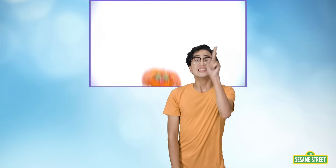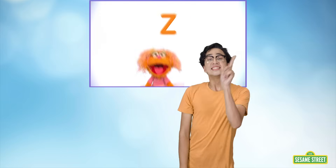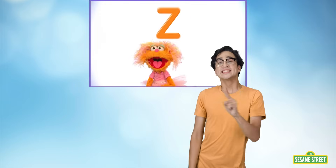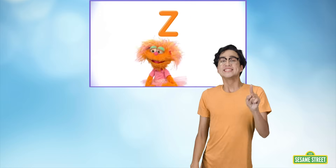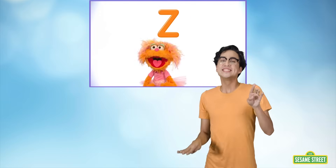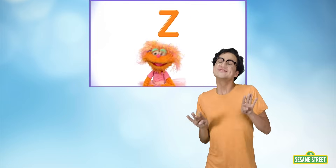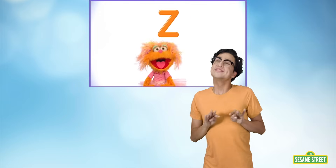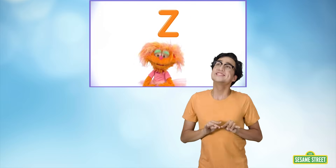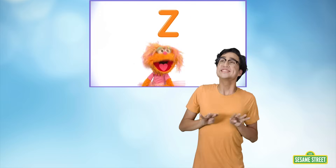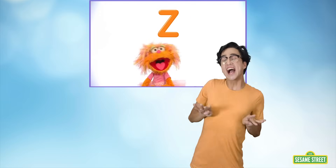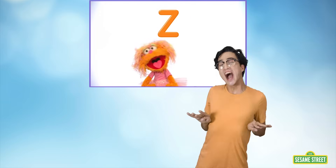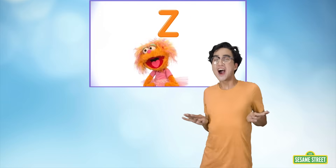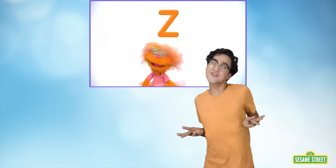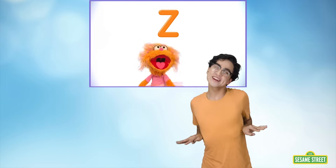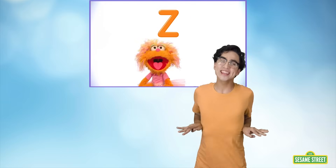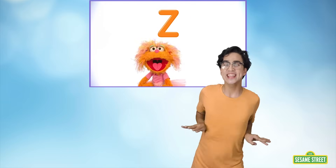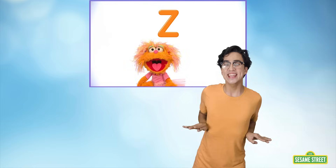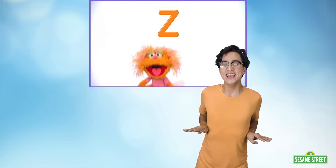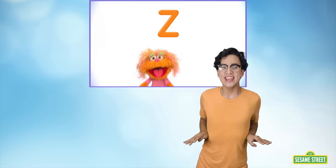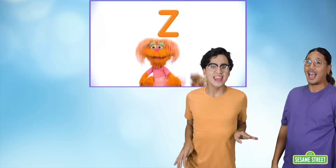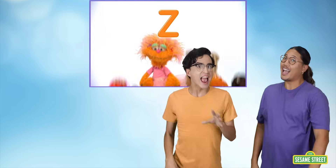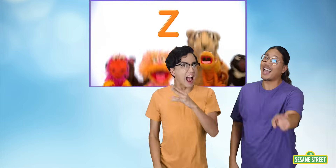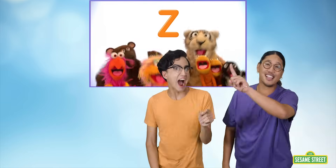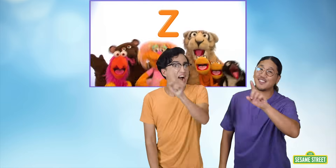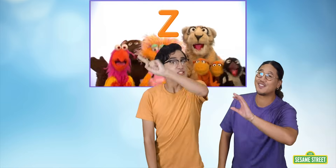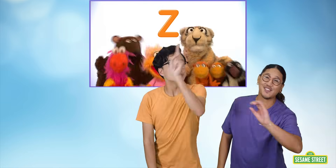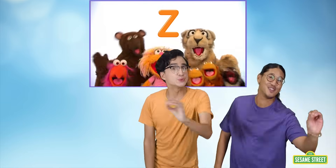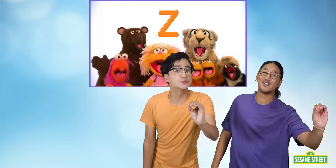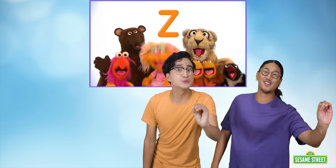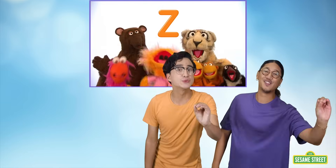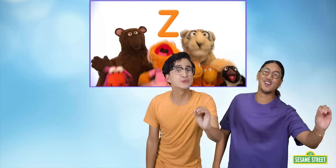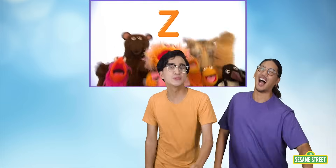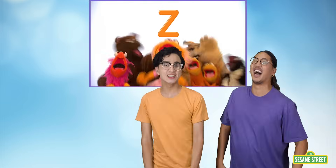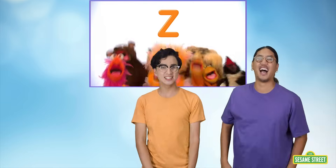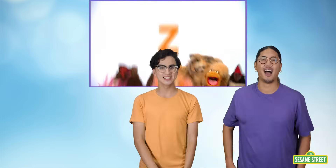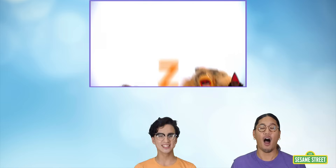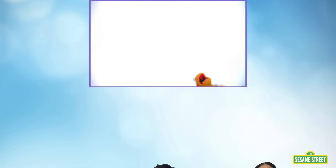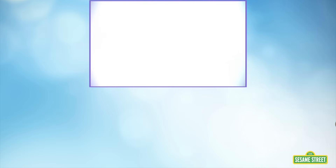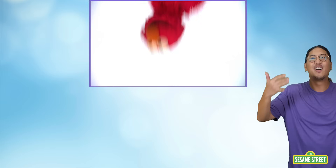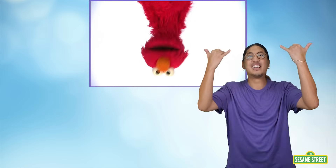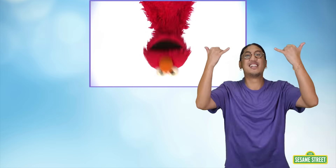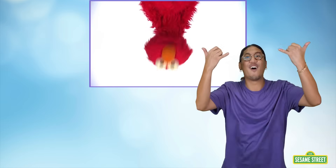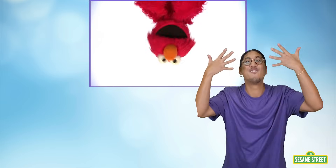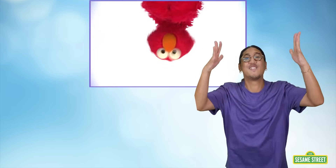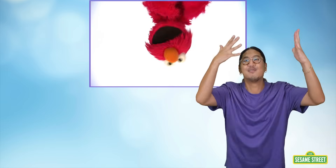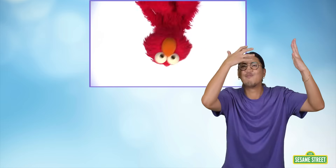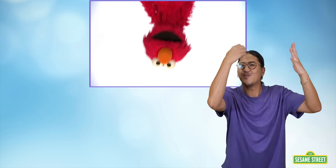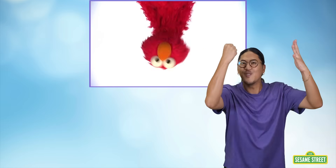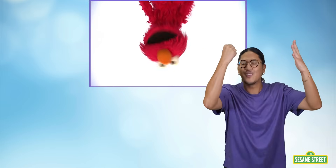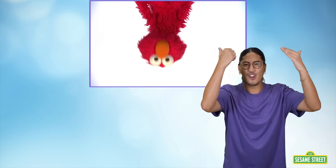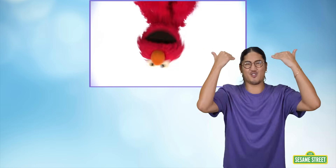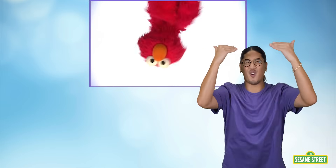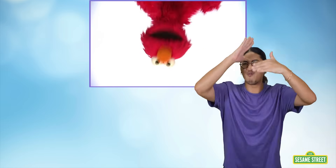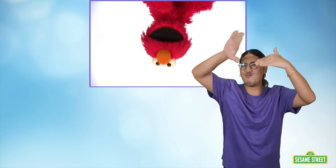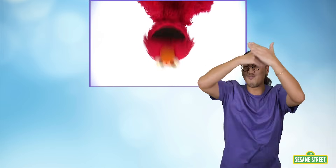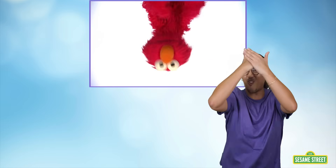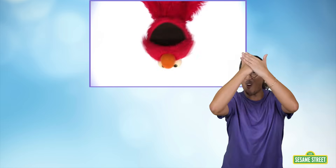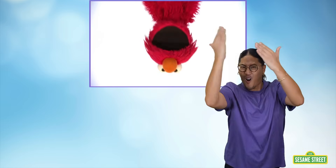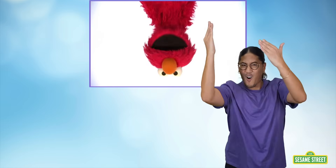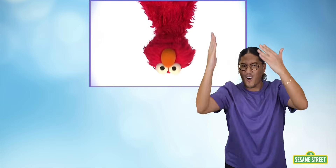Z is for Zoe. And zoo. [SPEAKING] Now let's sing it together, all the way through.